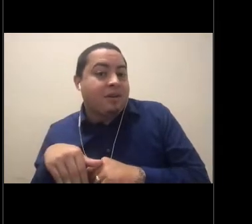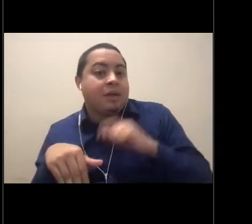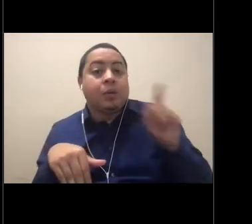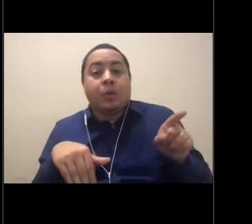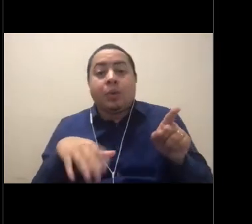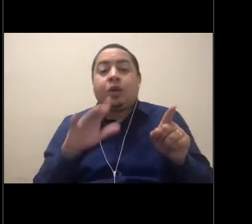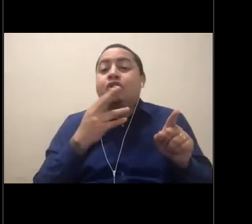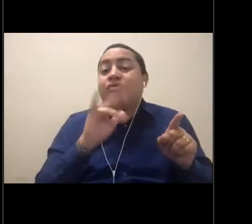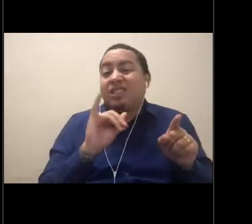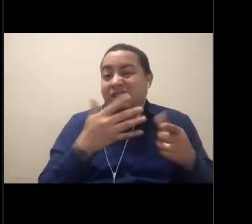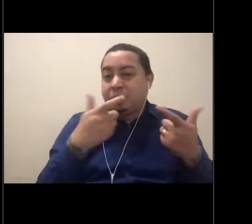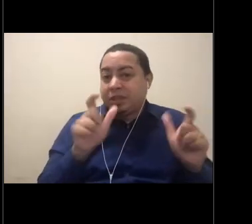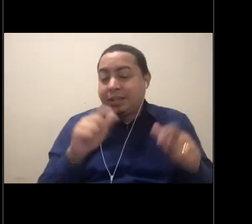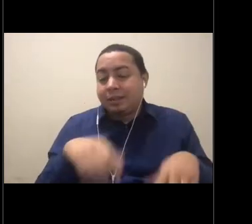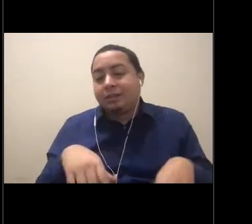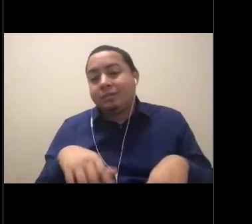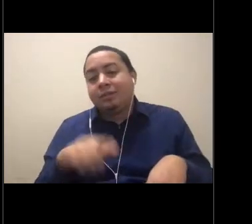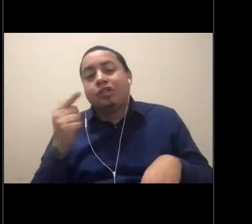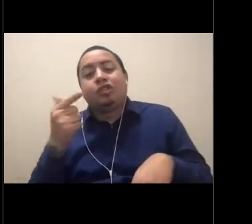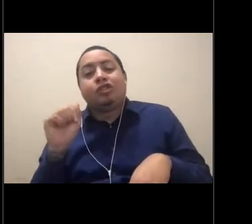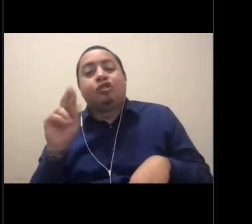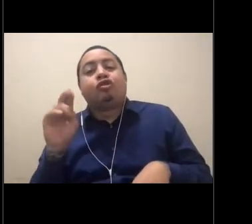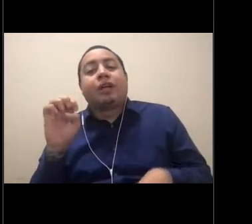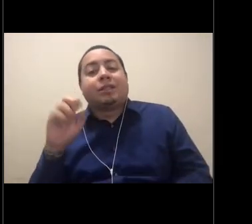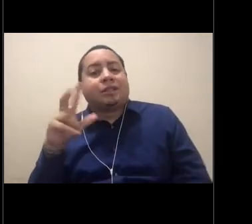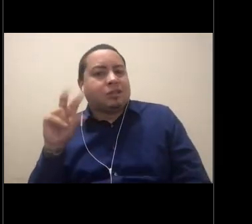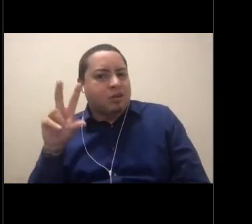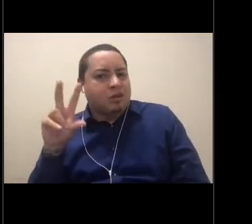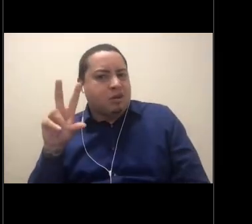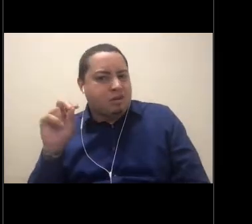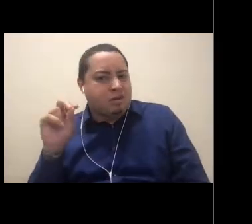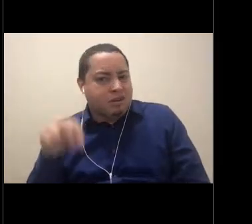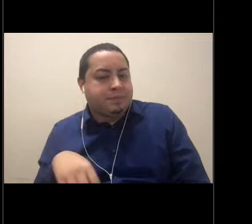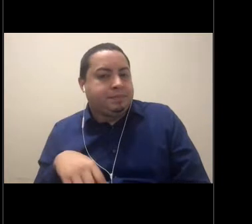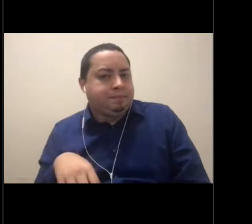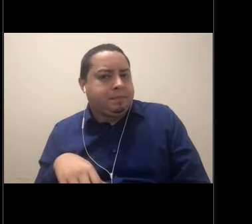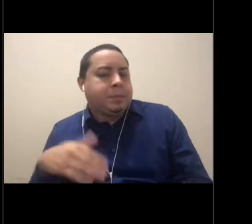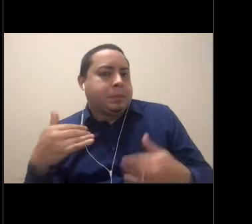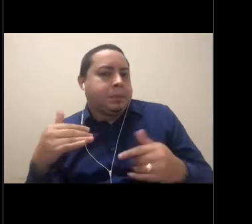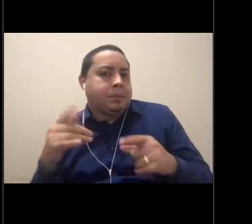[Nicole Bartlett] Ray says, "30." Yeah, so we get a lot of variability.